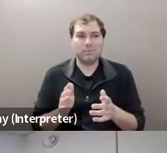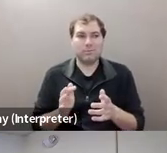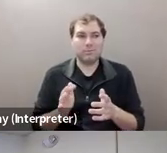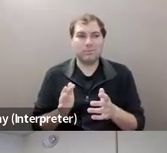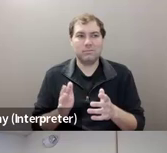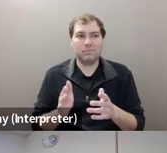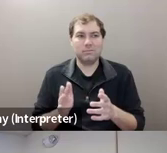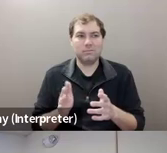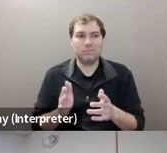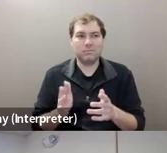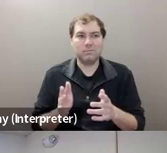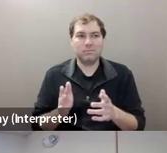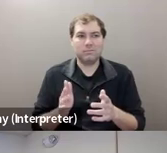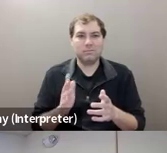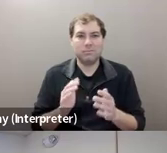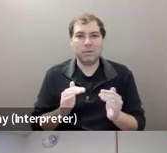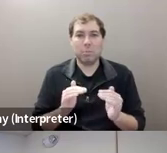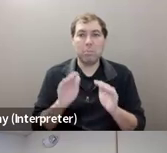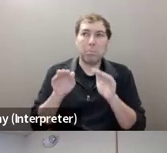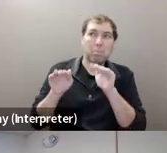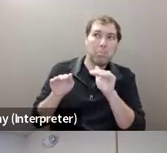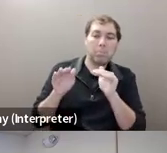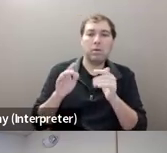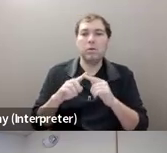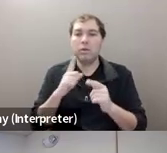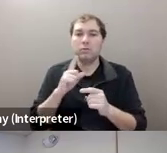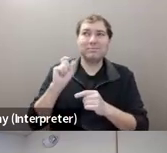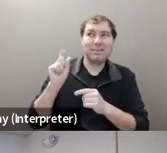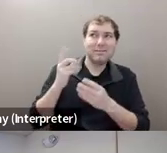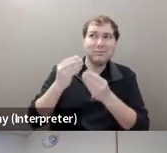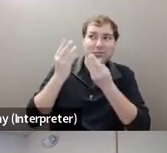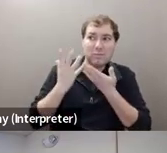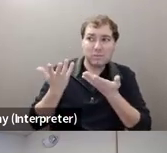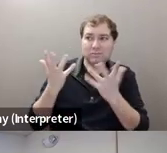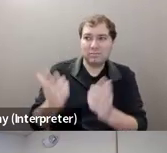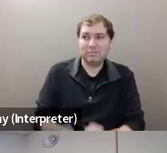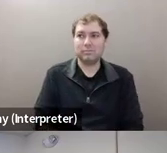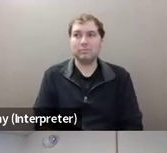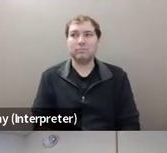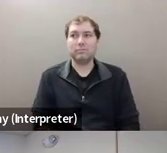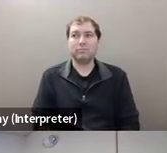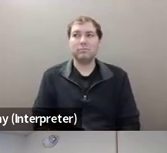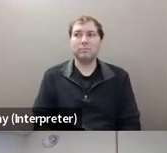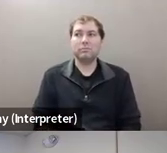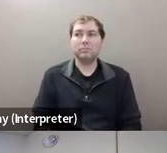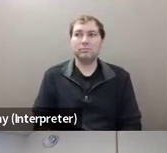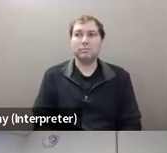Leelynn Brady: how telling to them when they're just asking for information. Pam Davies: Well, that's why politeness.